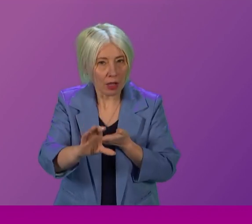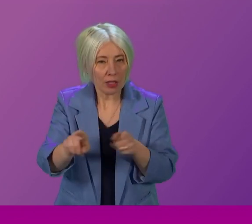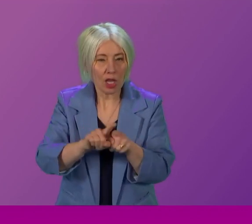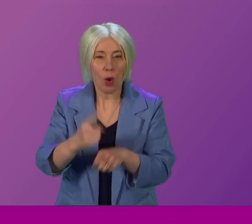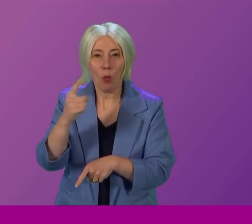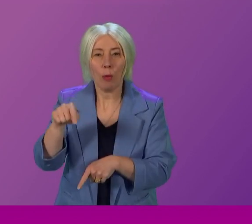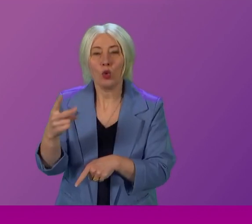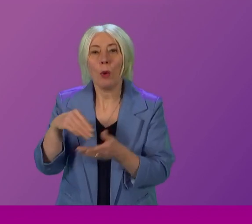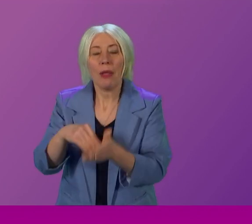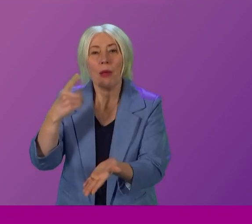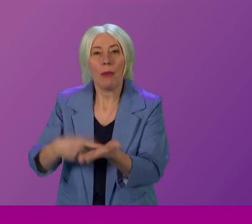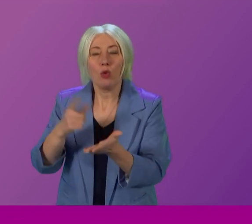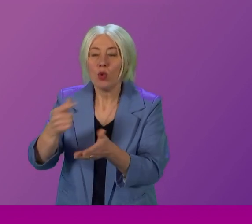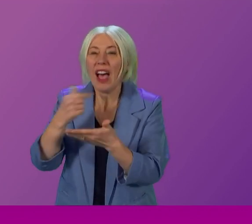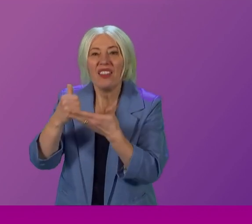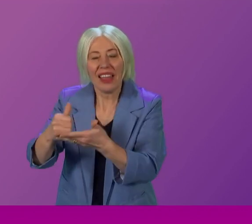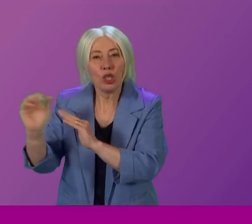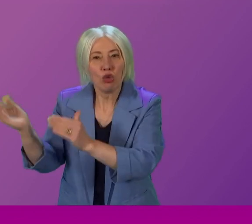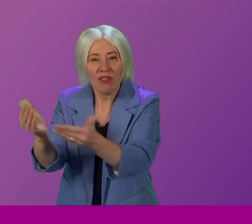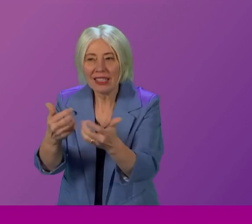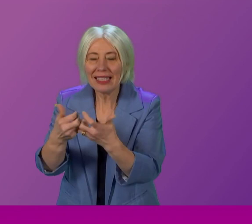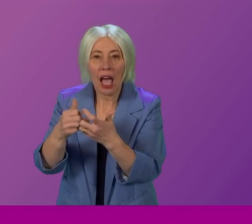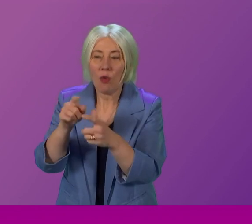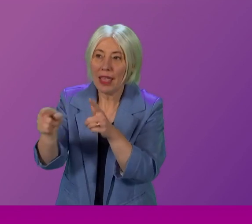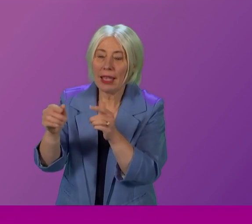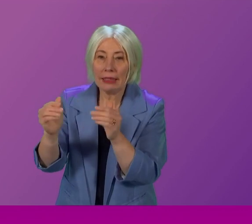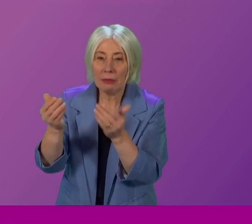million to help advice services to meet the increasing demand that they are dealing with.